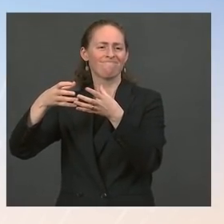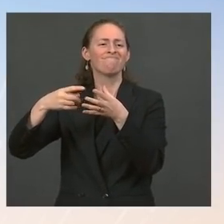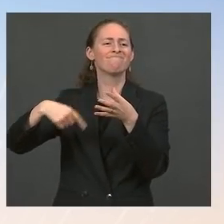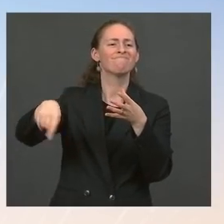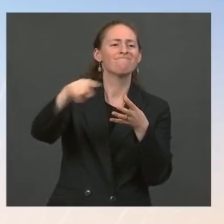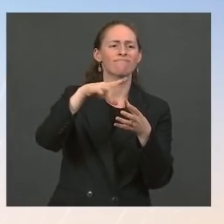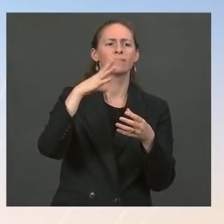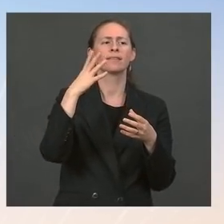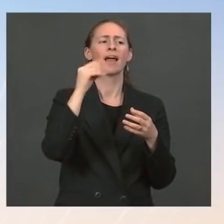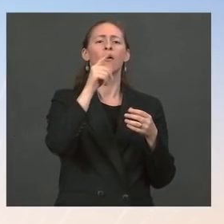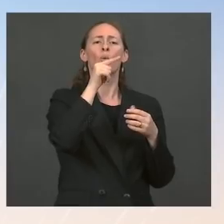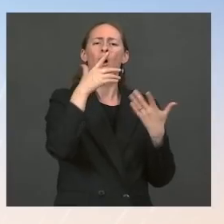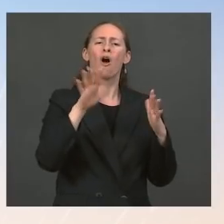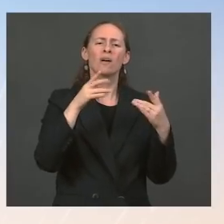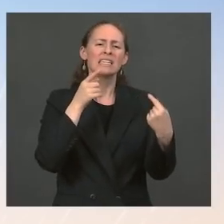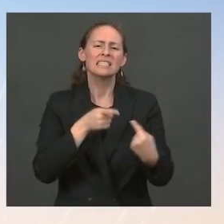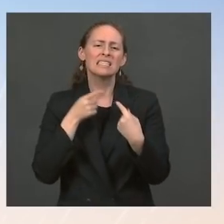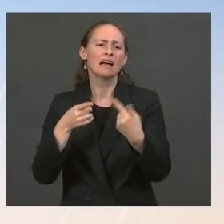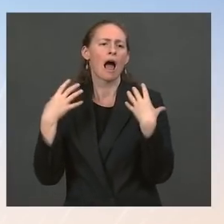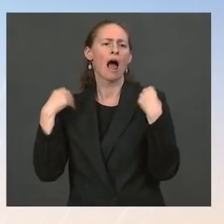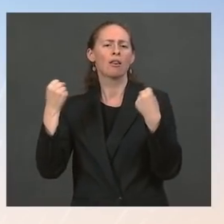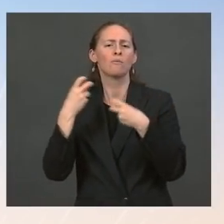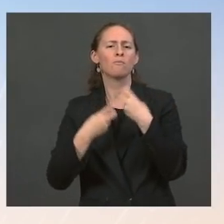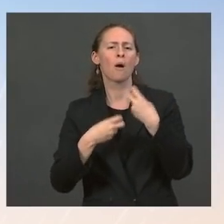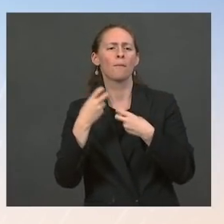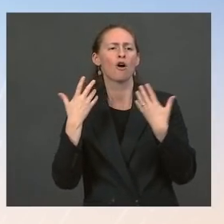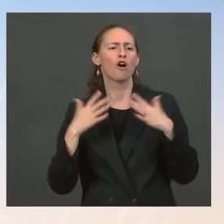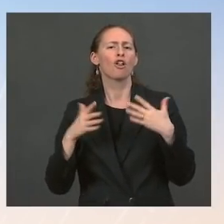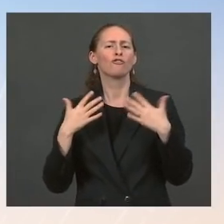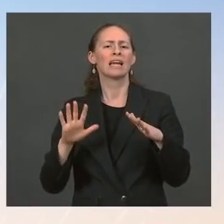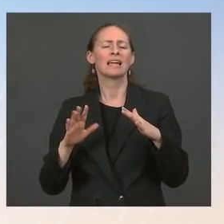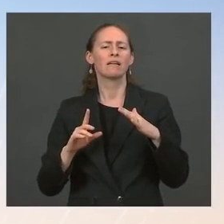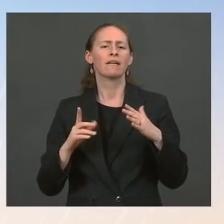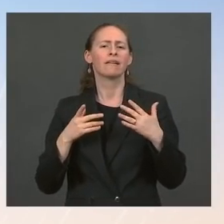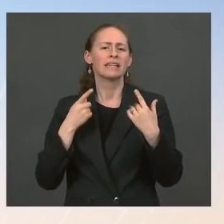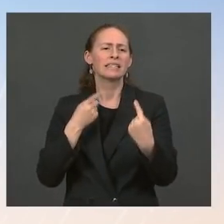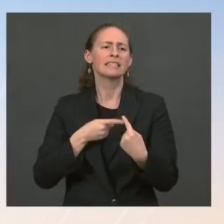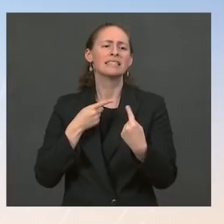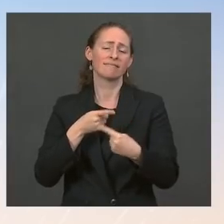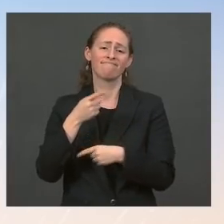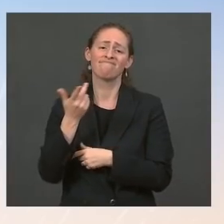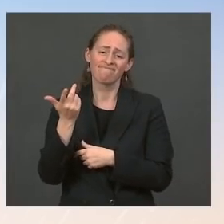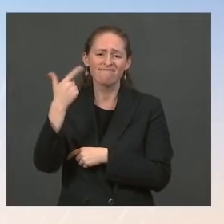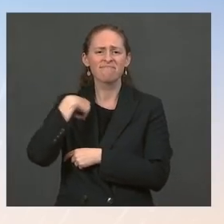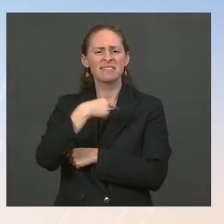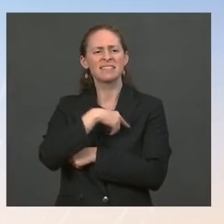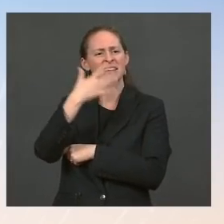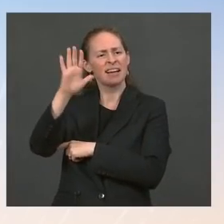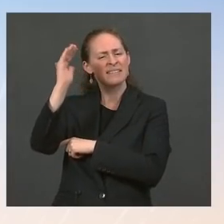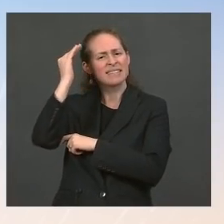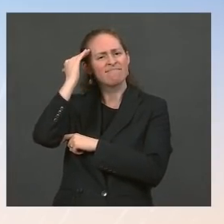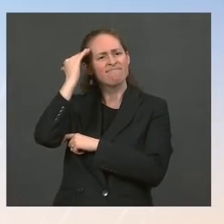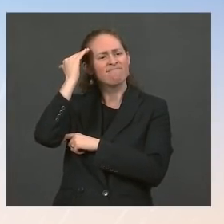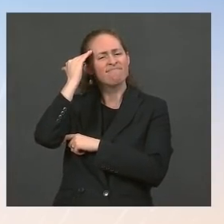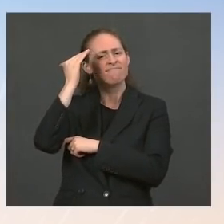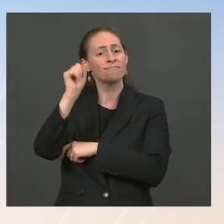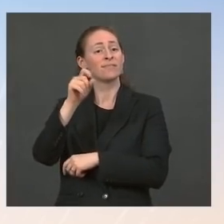or people who are battling other diseases. That has been the case. It is also the case -- and this is important for people to know and understand --